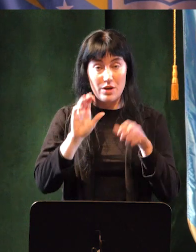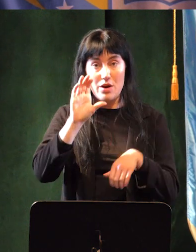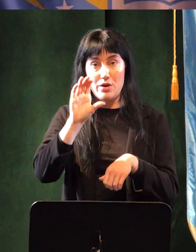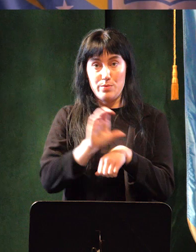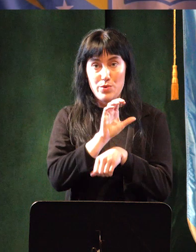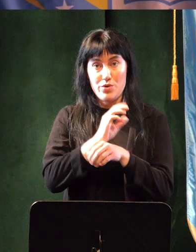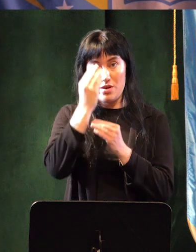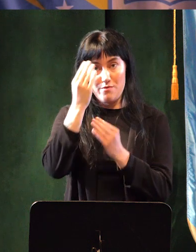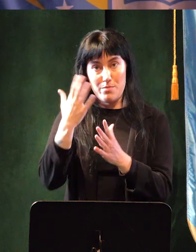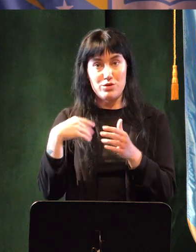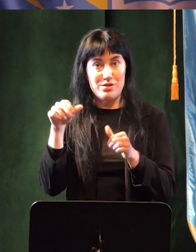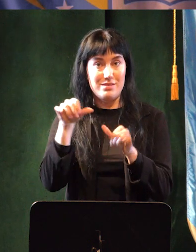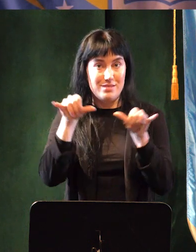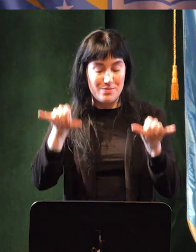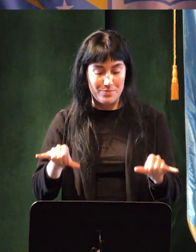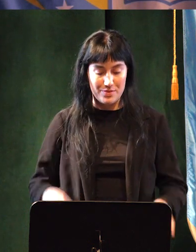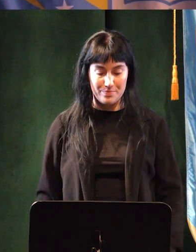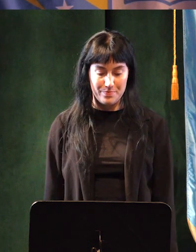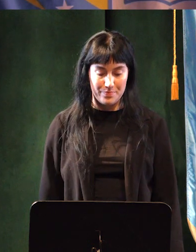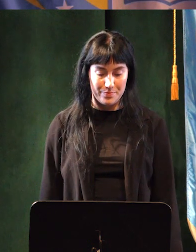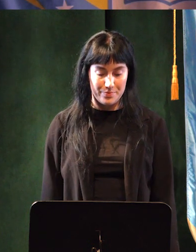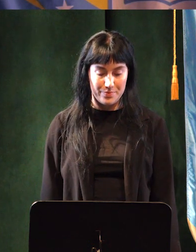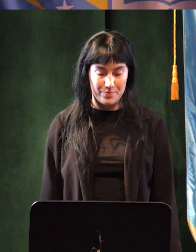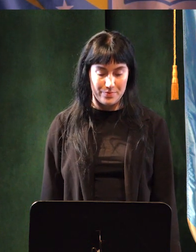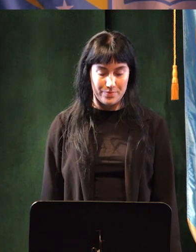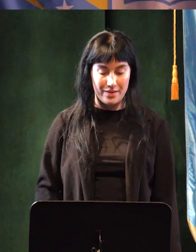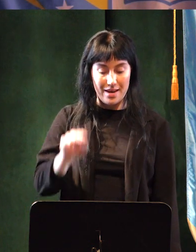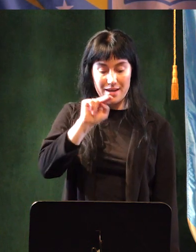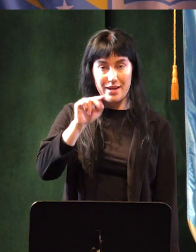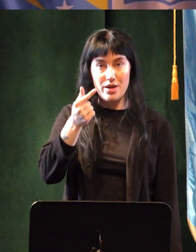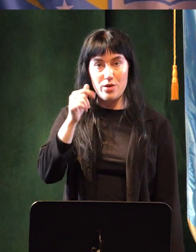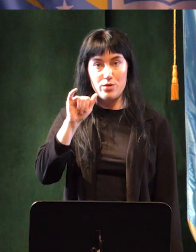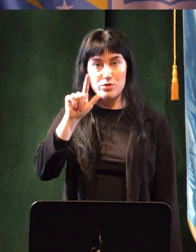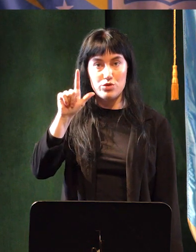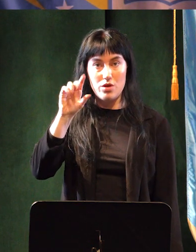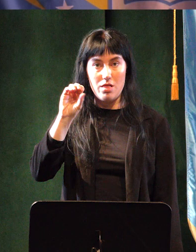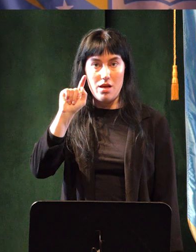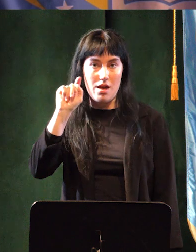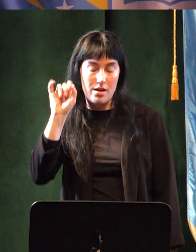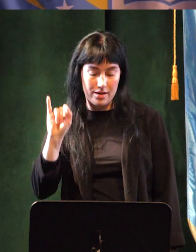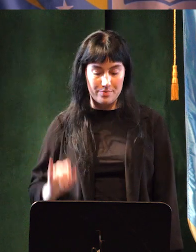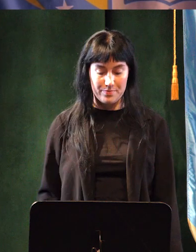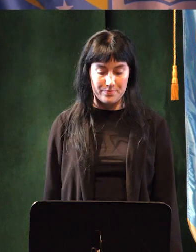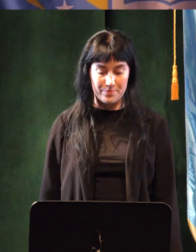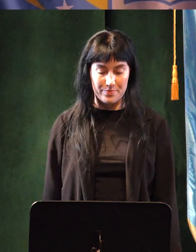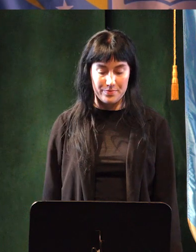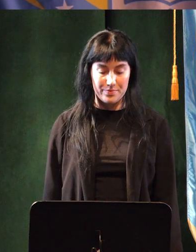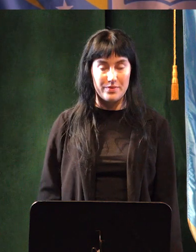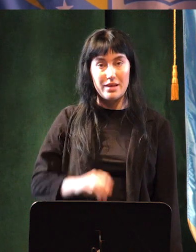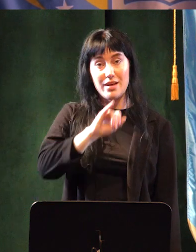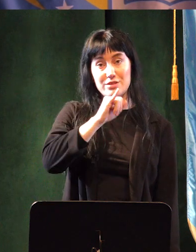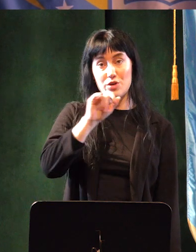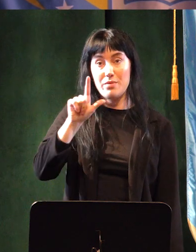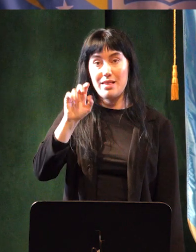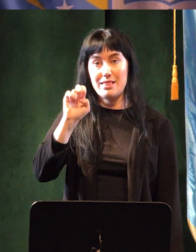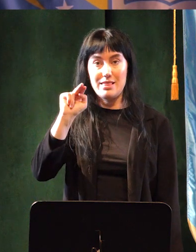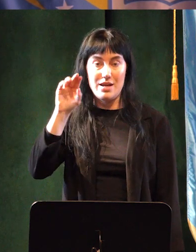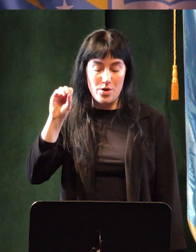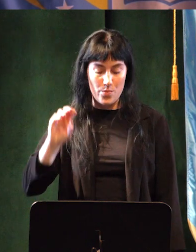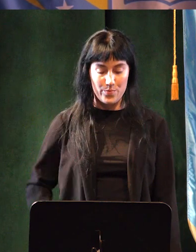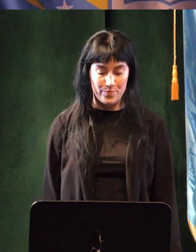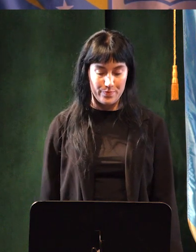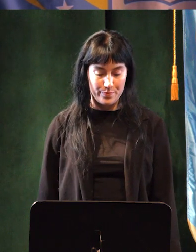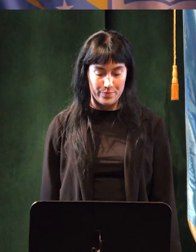systems Neil gelati Jeremy lino